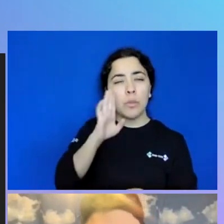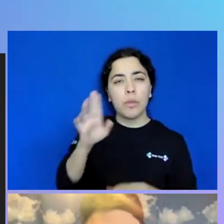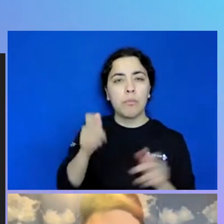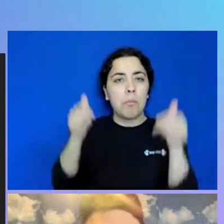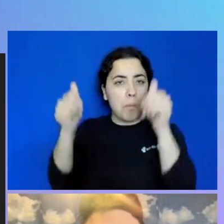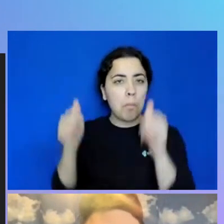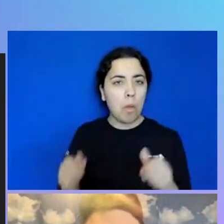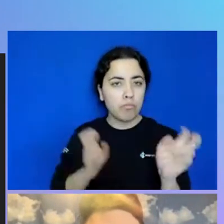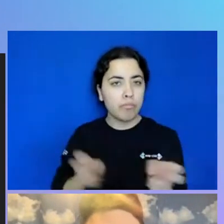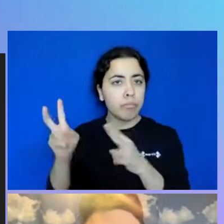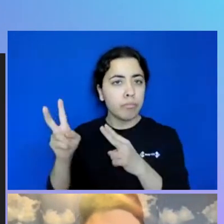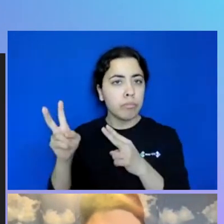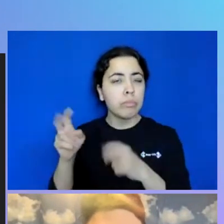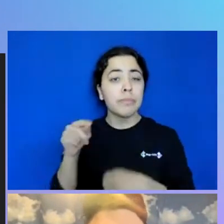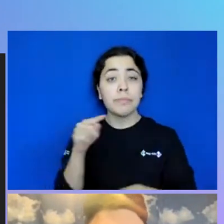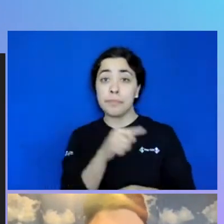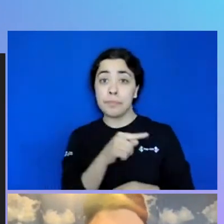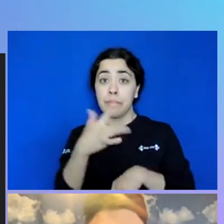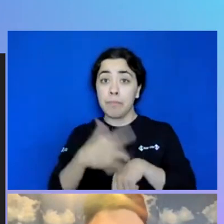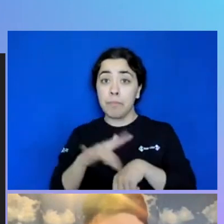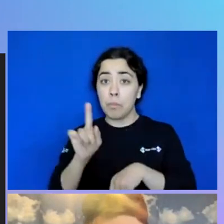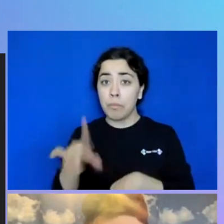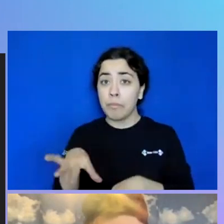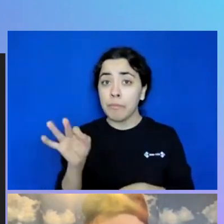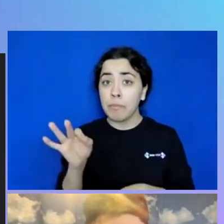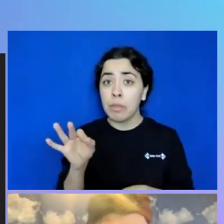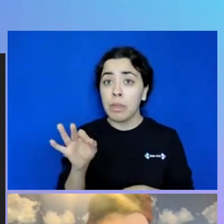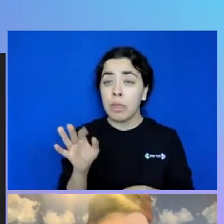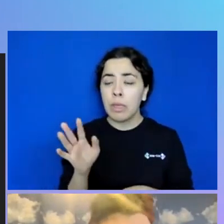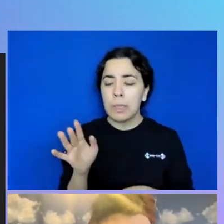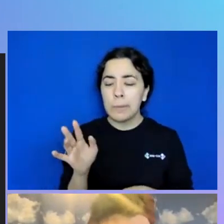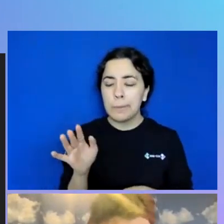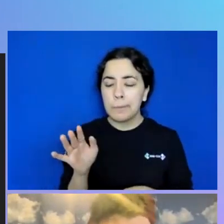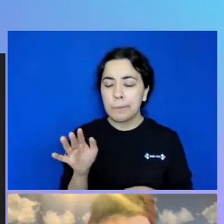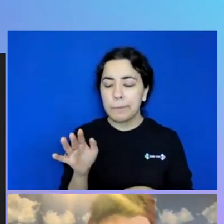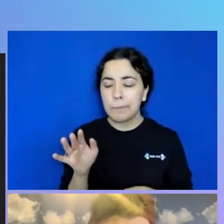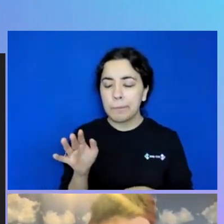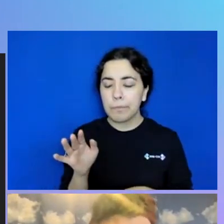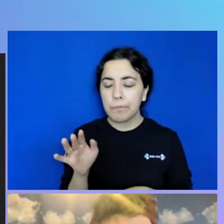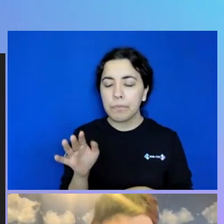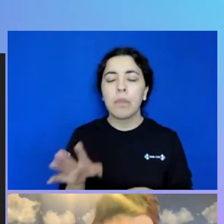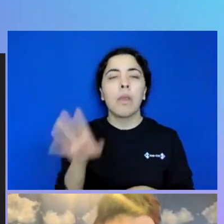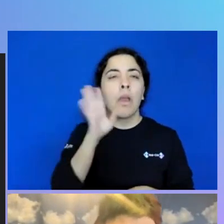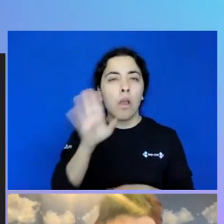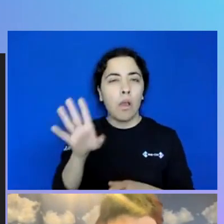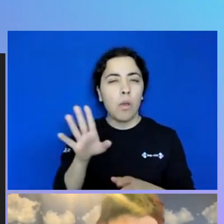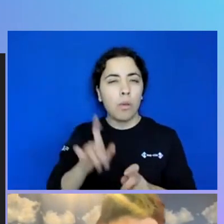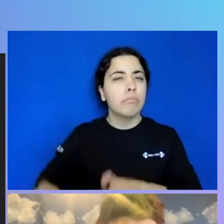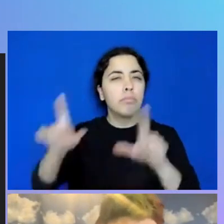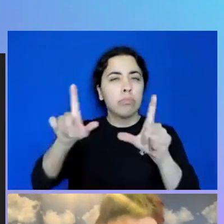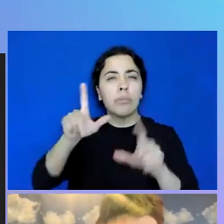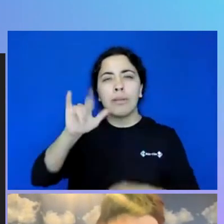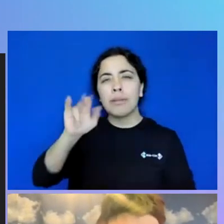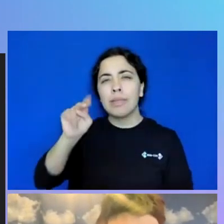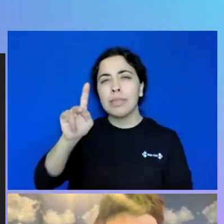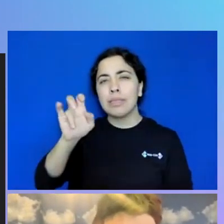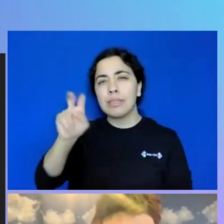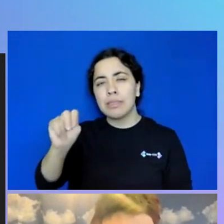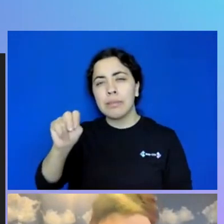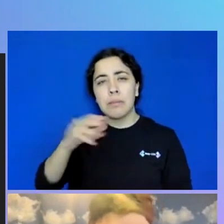available. Uh it will be available on LinkedIn on my